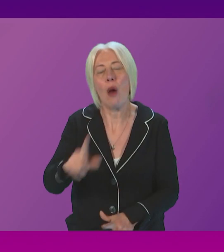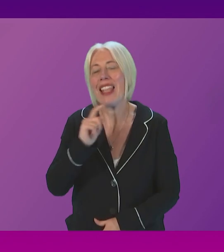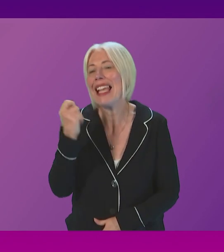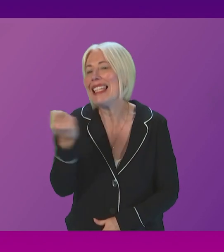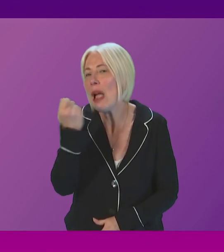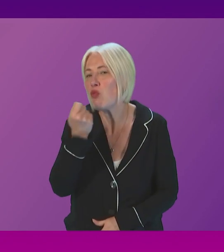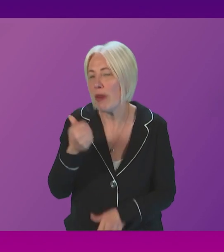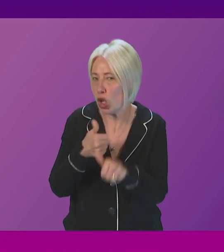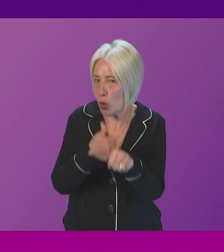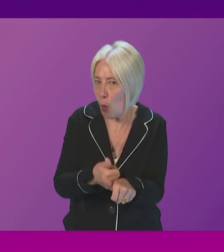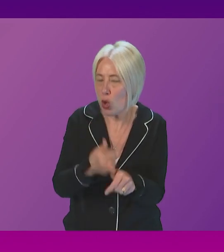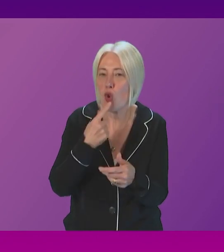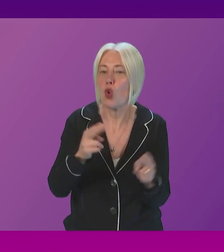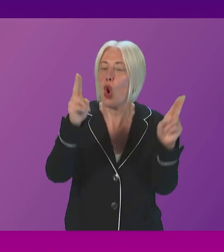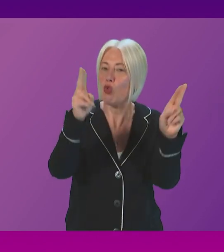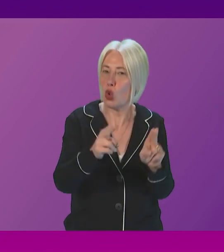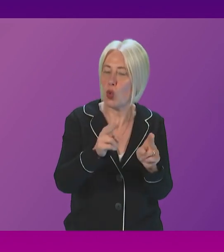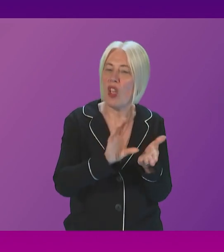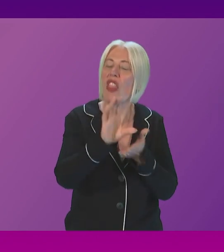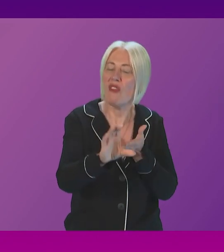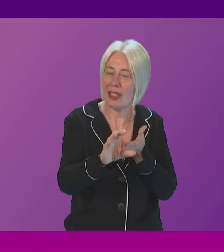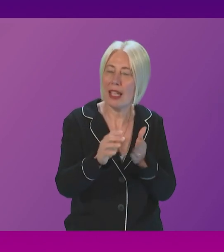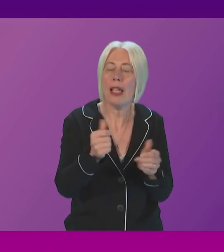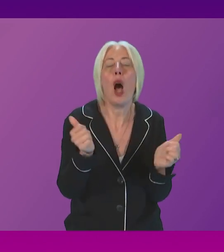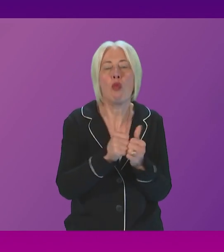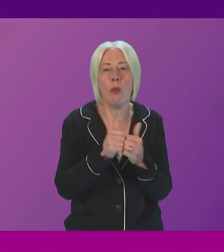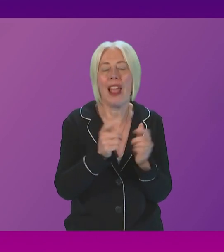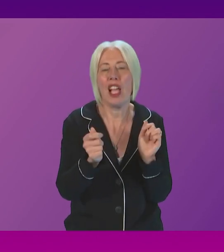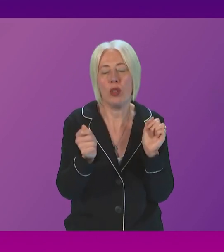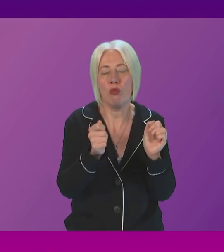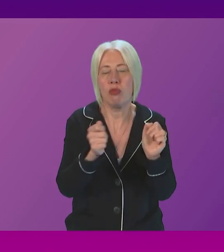so a reduction in funding is appropriate as we transition away from it. I take on